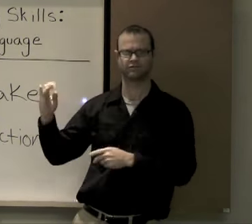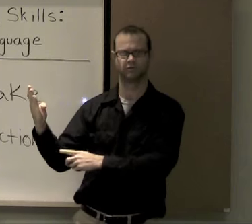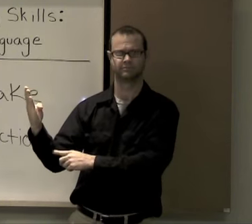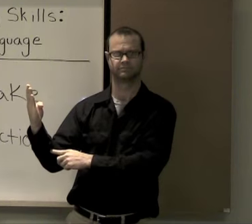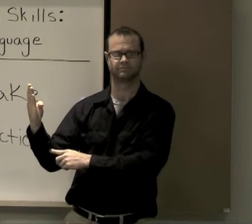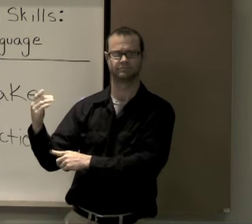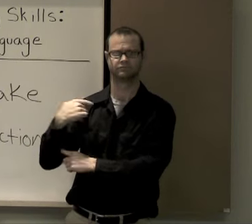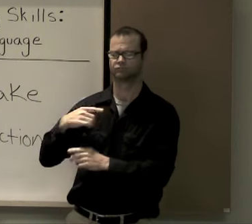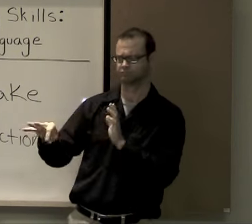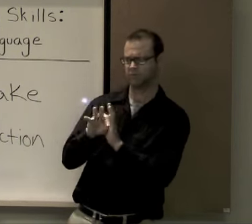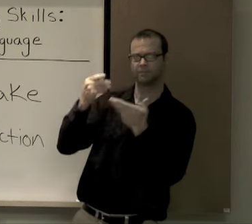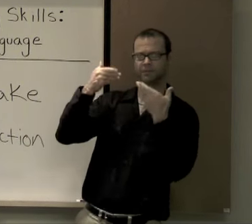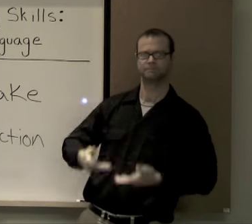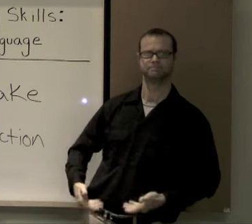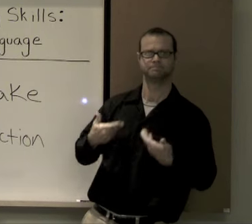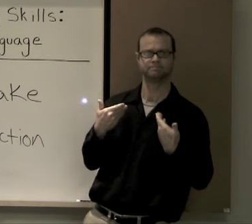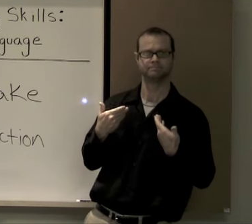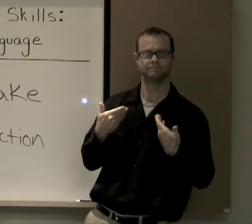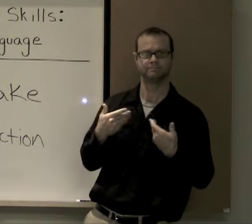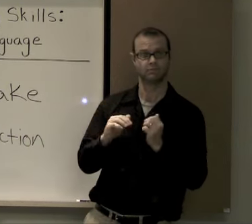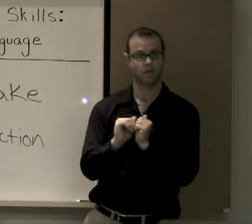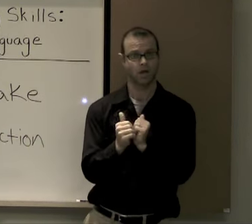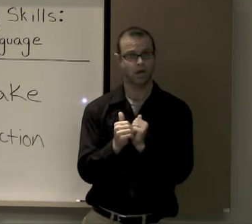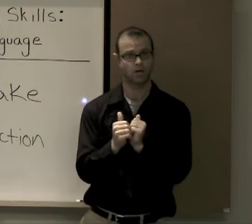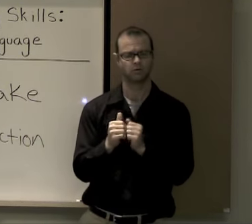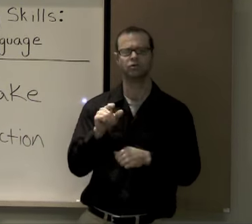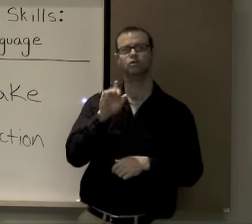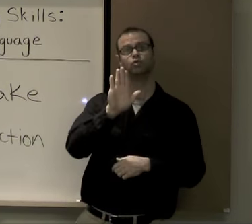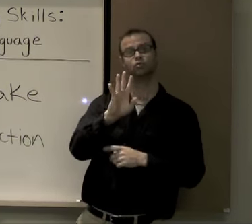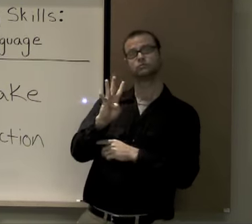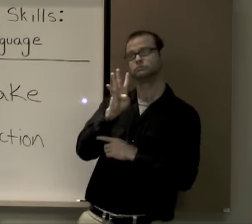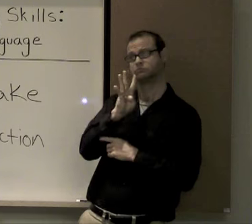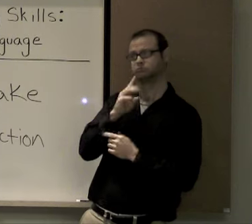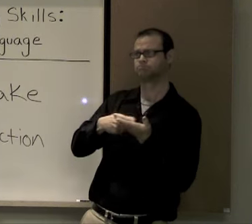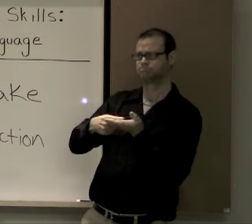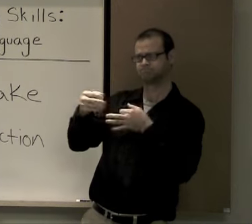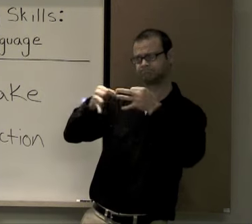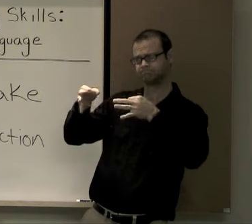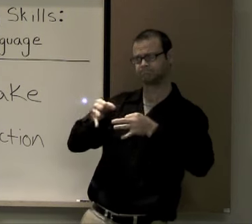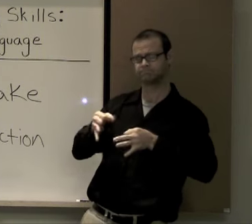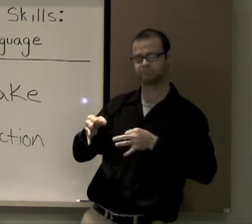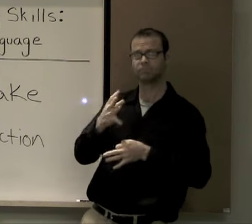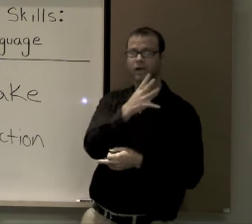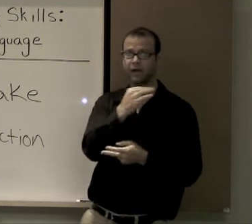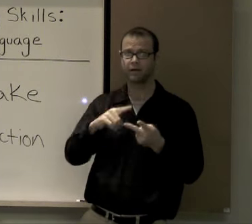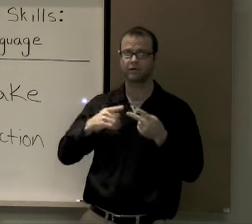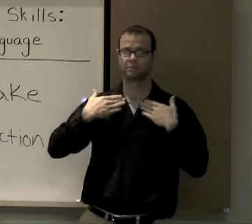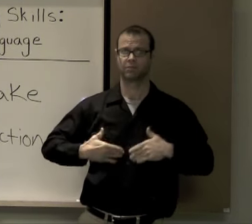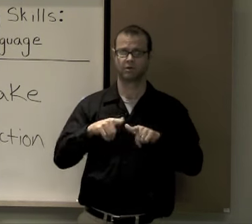It is important to be prepared when the interviewer comes to greet you take the initiative to stand up and walk over to the interviewer. Do not wait for the interviewer